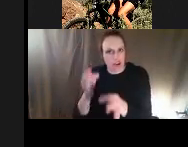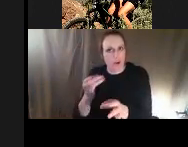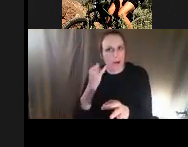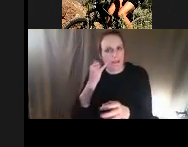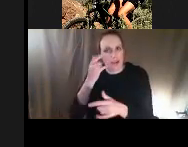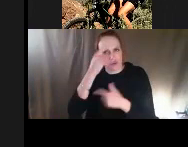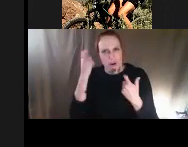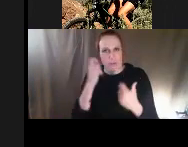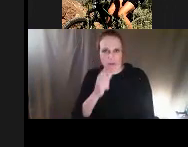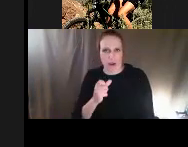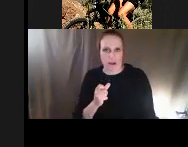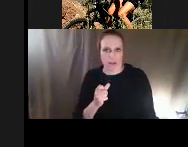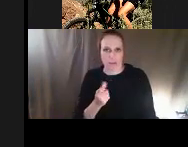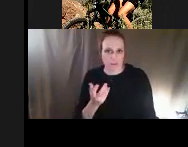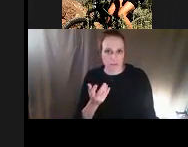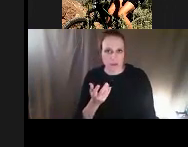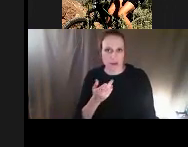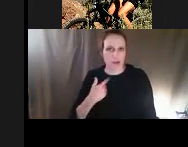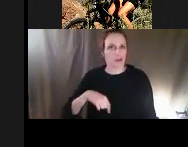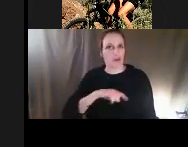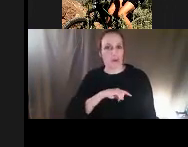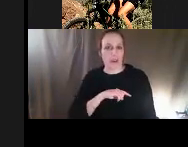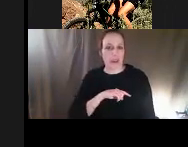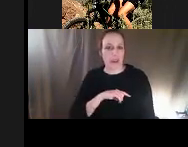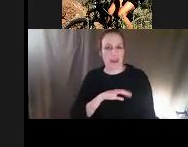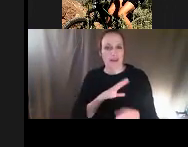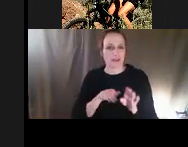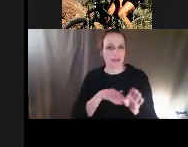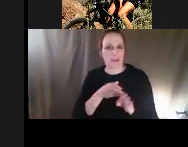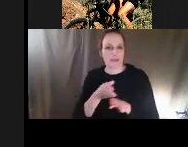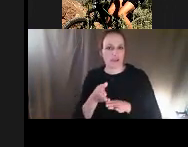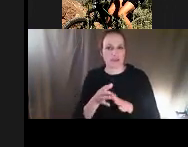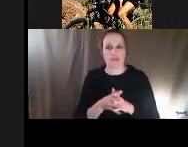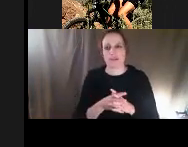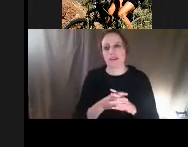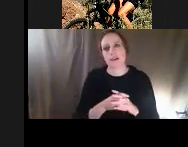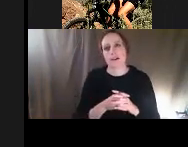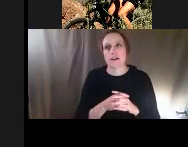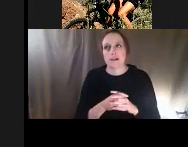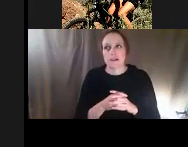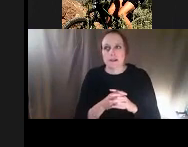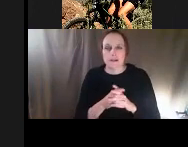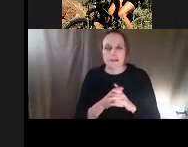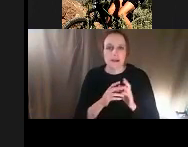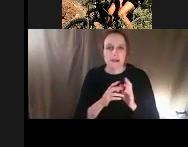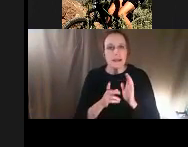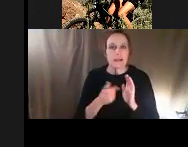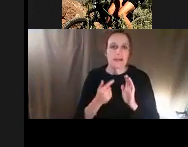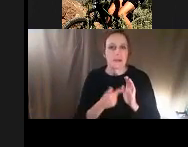We all, as professionals tend to have an idea about what trauma involves, and sometimes we think it's